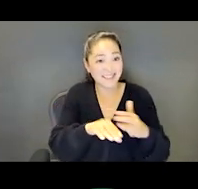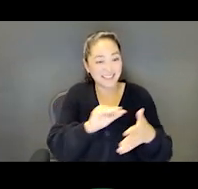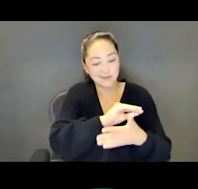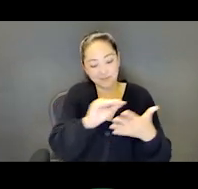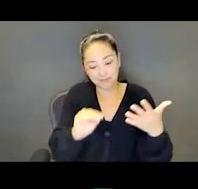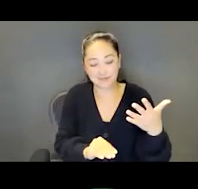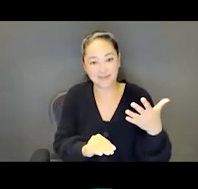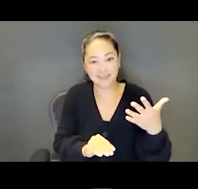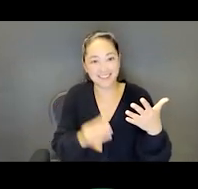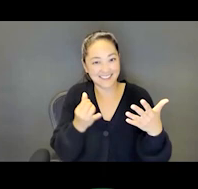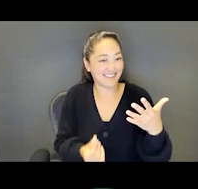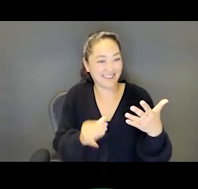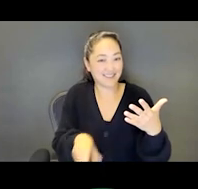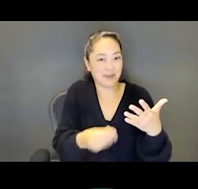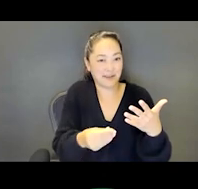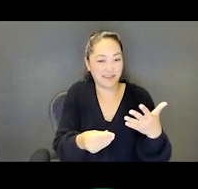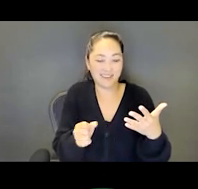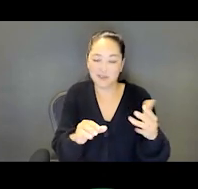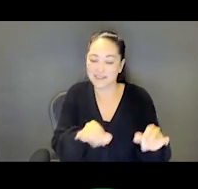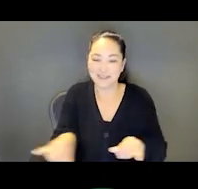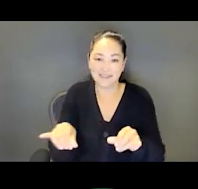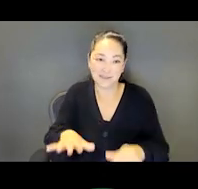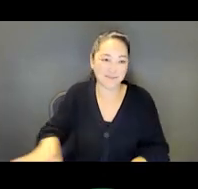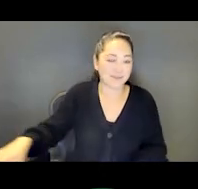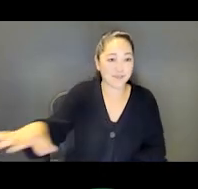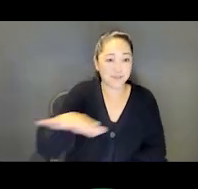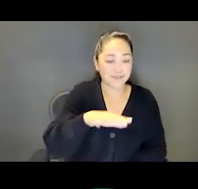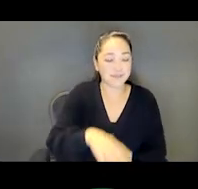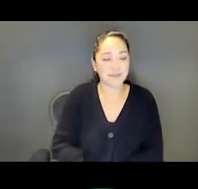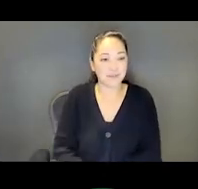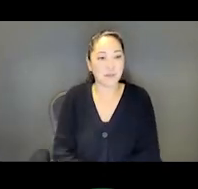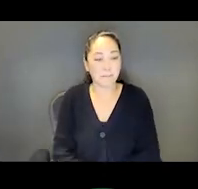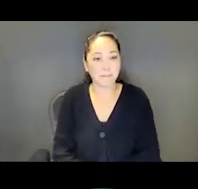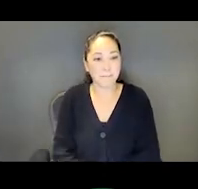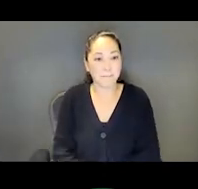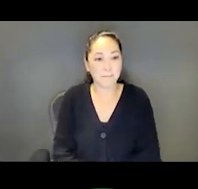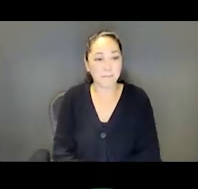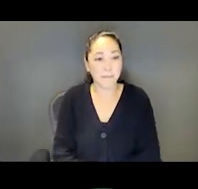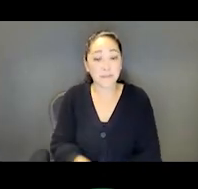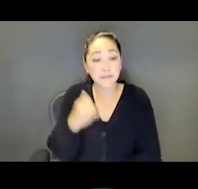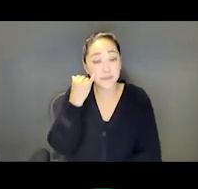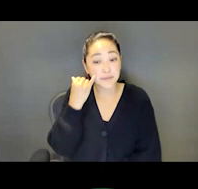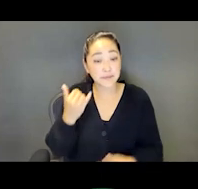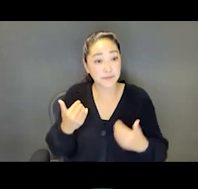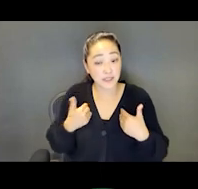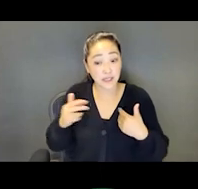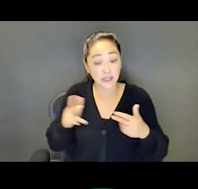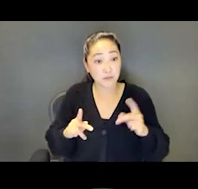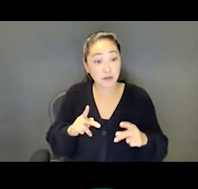So it's the same thing everywhere. And as it always is when you have people that have people in their life.